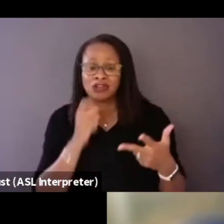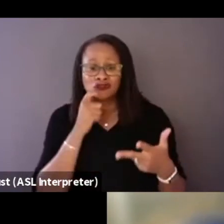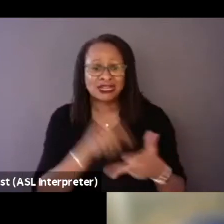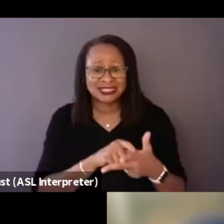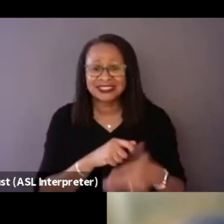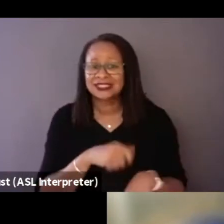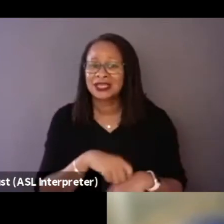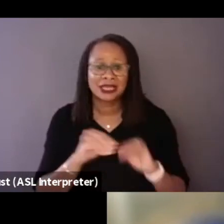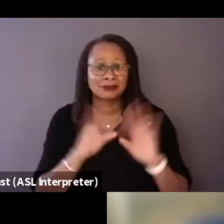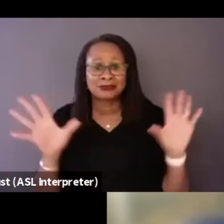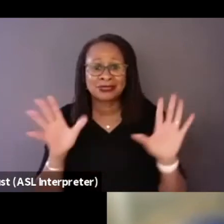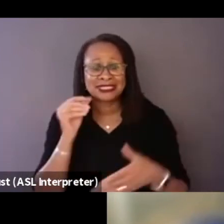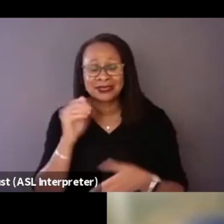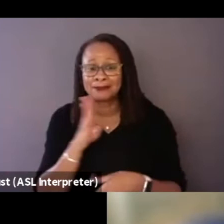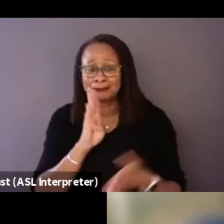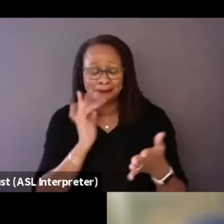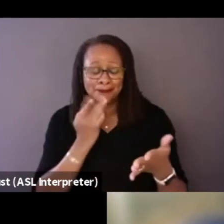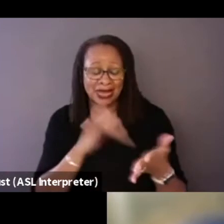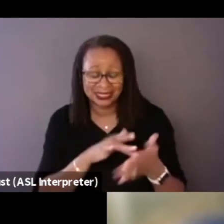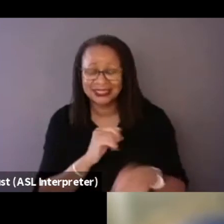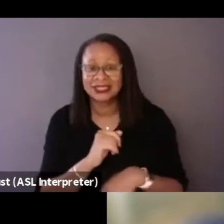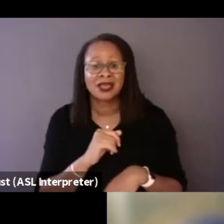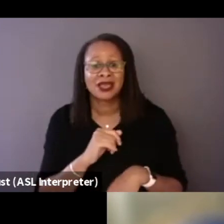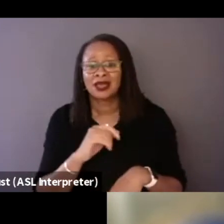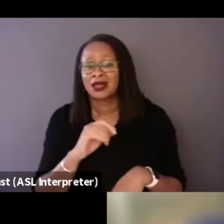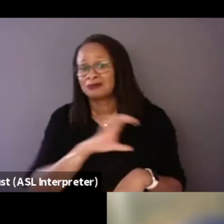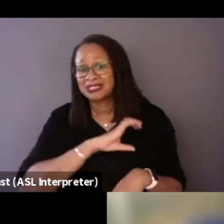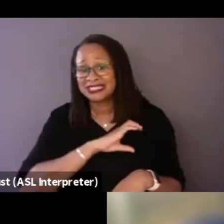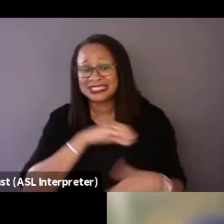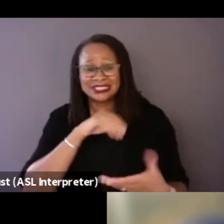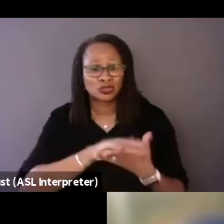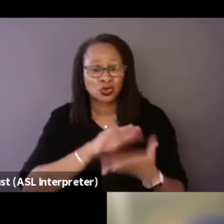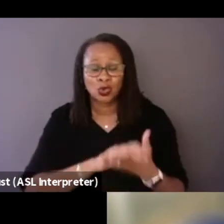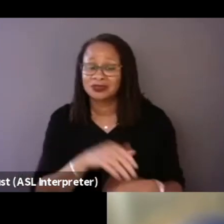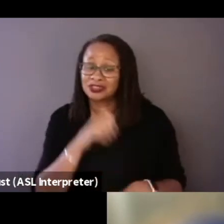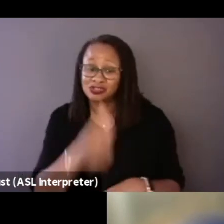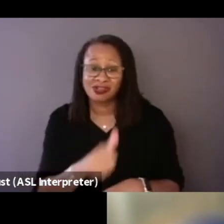police on the schools, these are particular... These are not issues that face kids